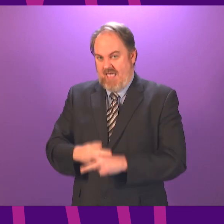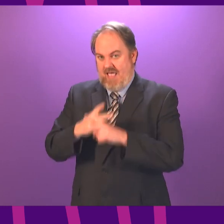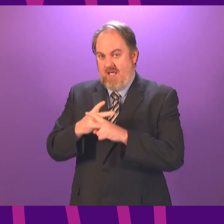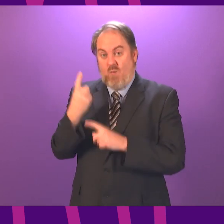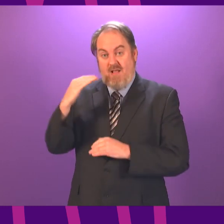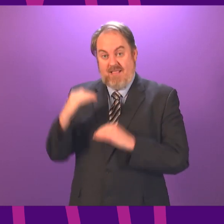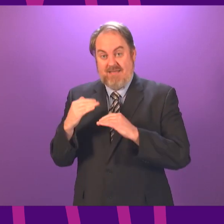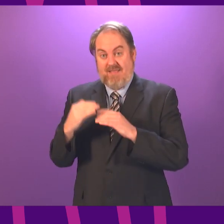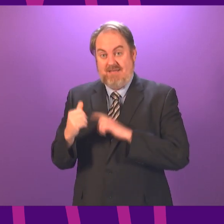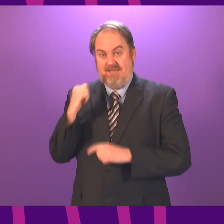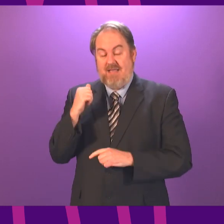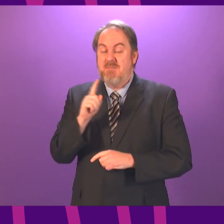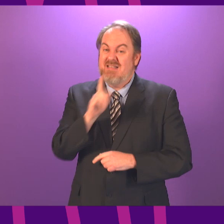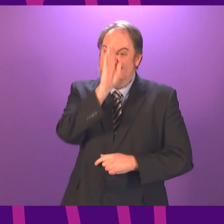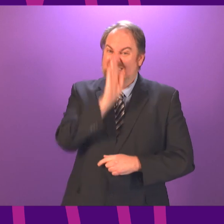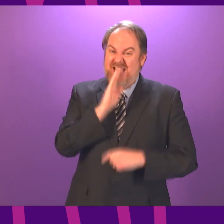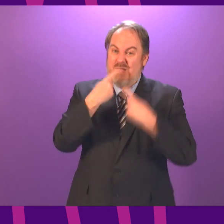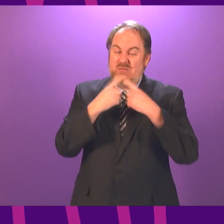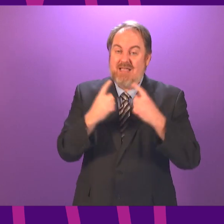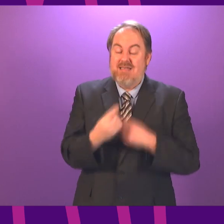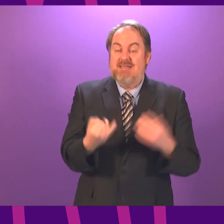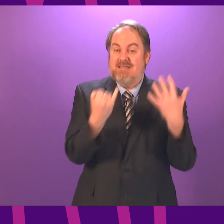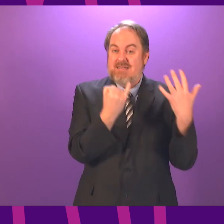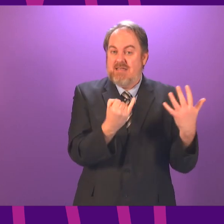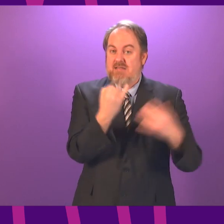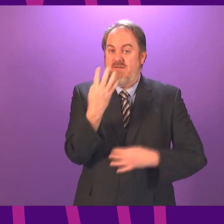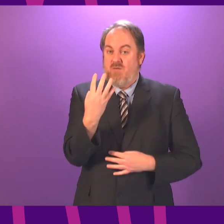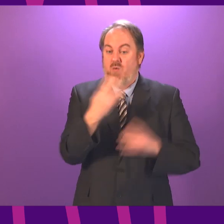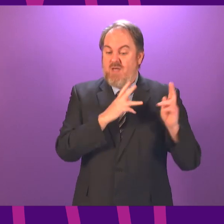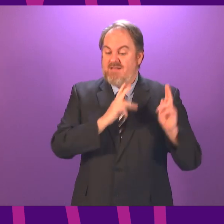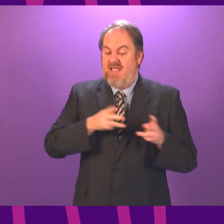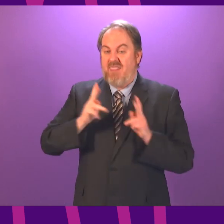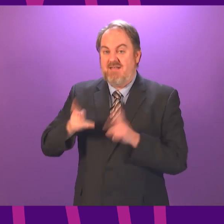sorry to report that 64 more deaths were registered of patients who first tested positive in the